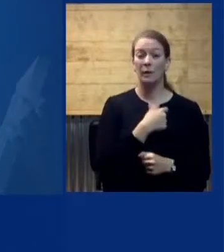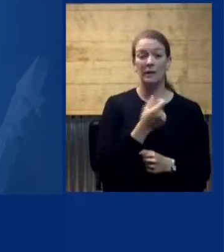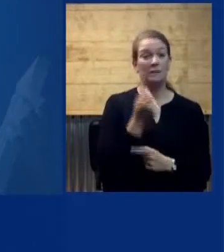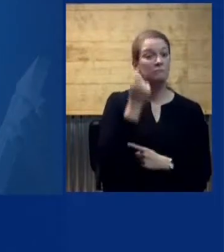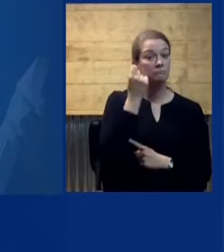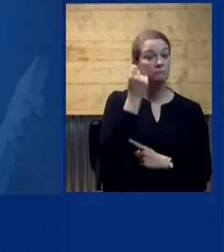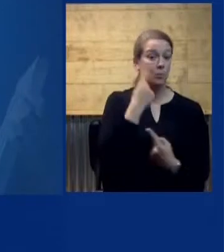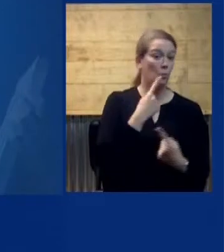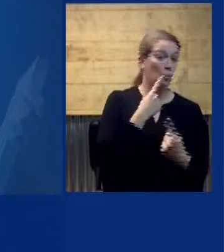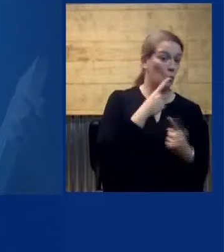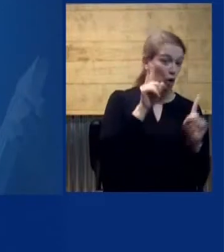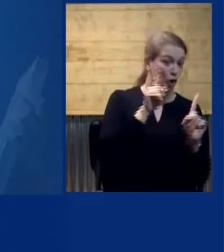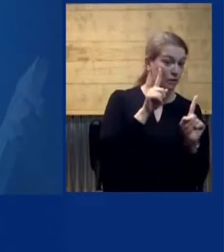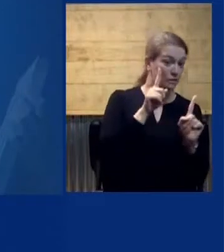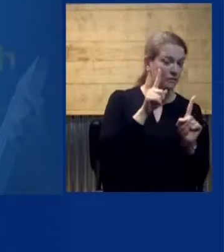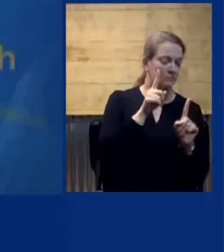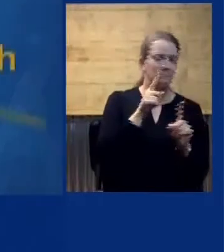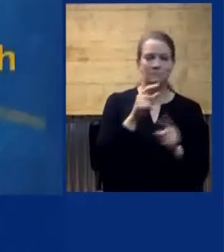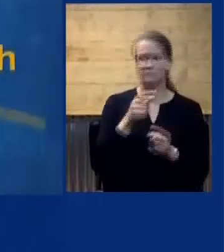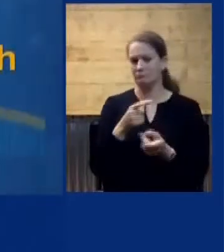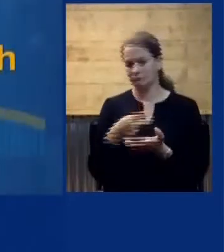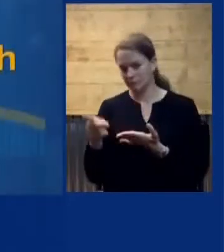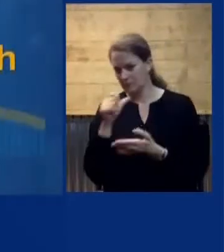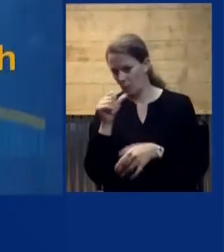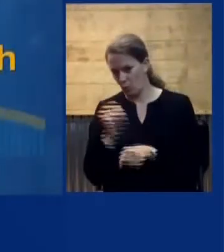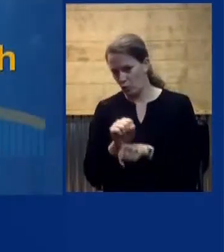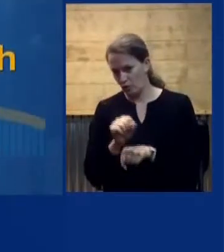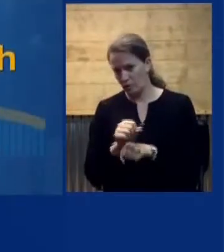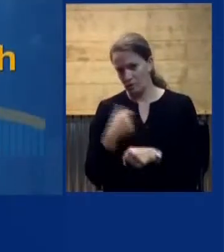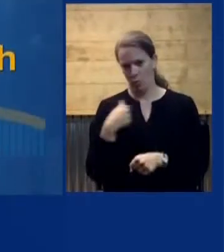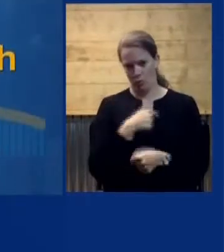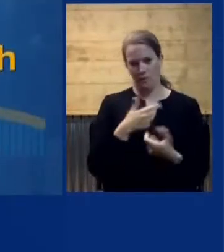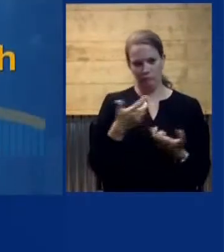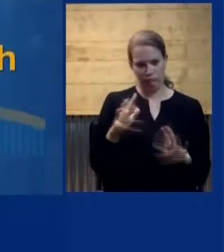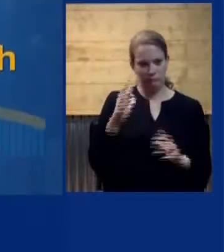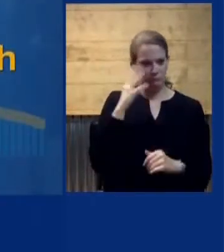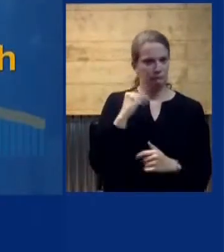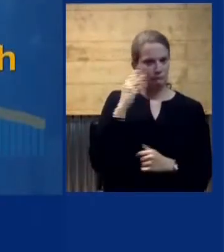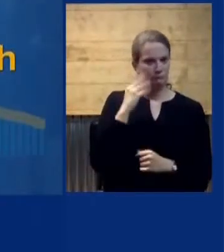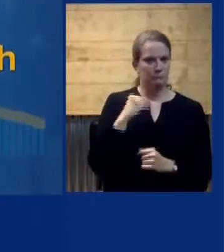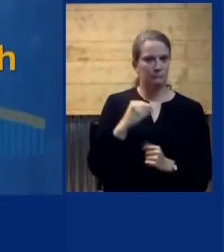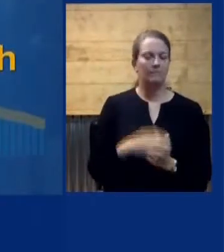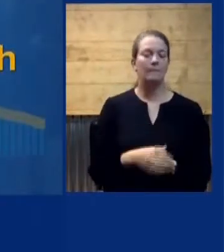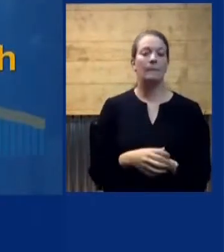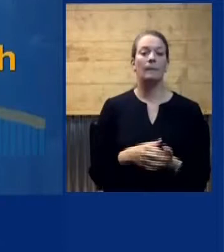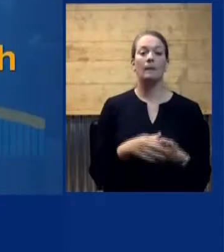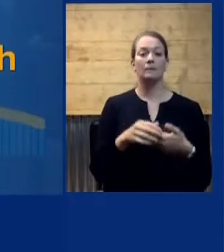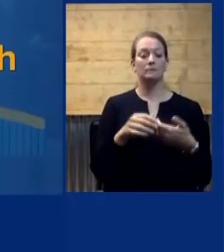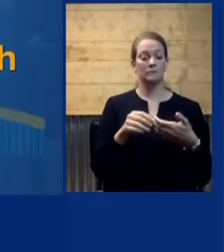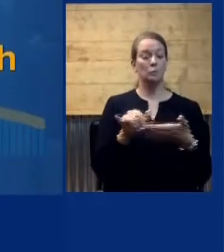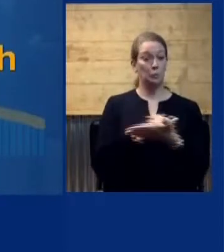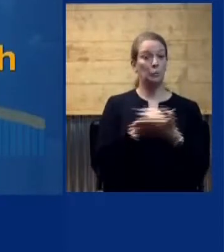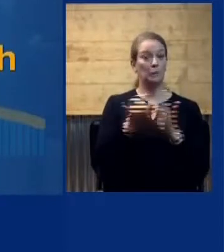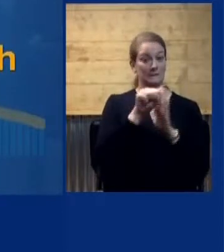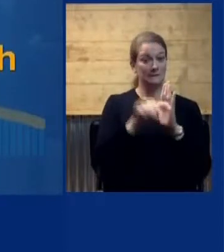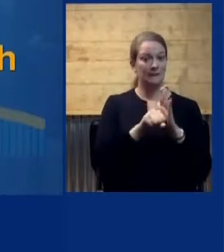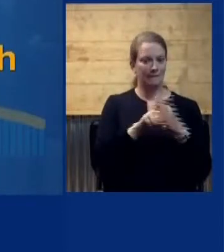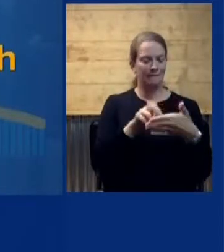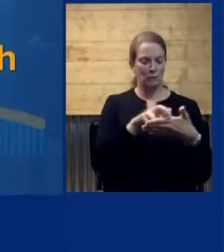NEW YORK STATE HAS PROVEN TWO THINGS AS A FACT. WE KNOW WHAT WORKS AND WE KNOW